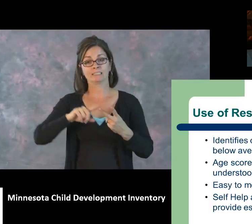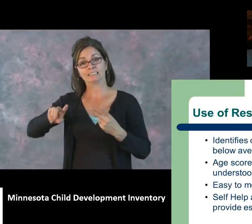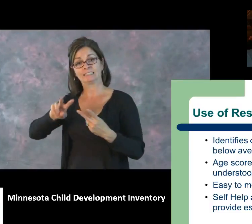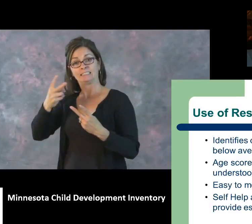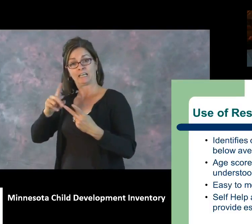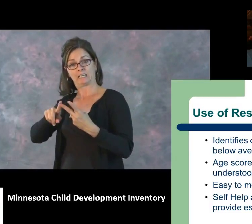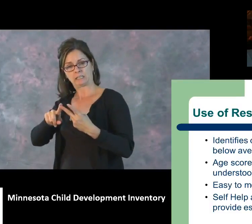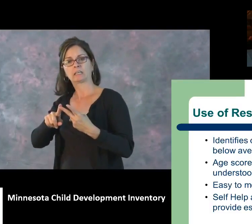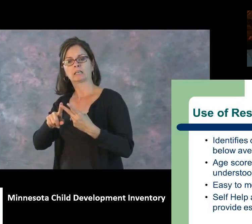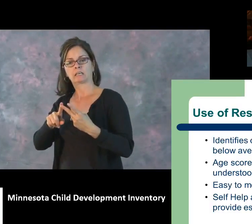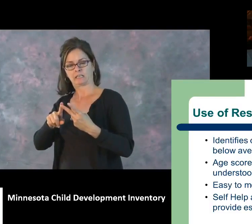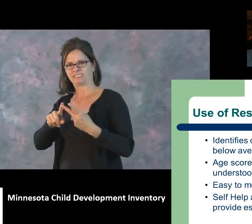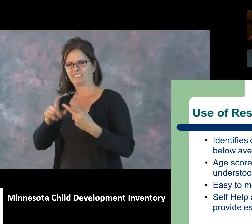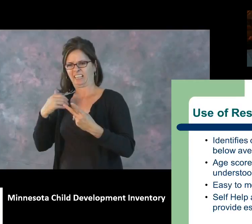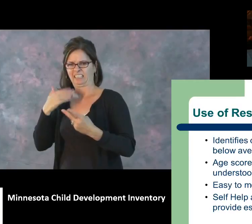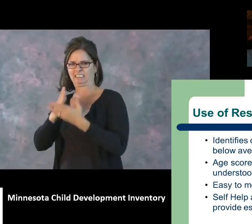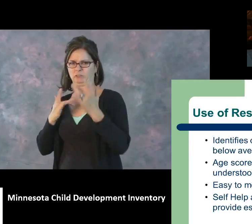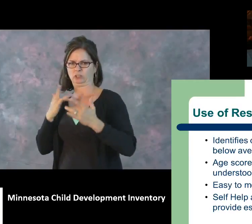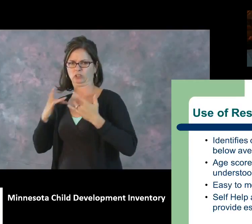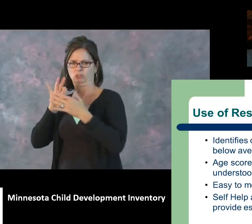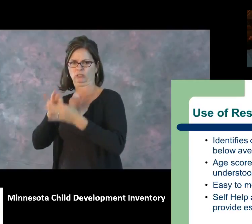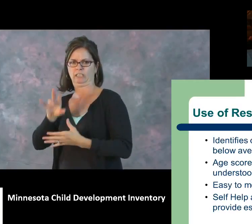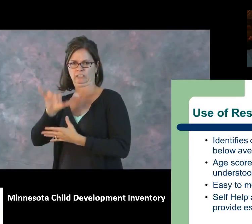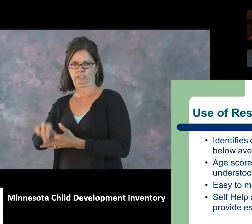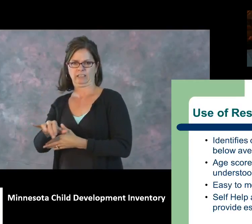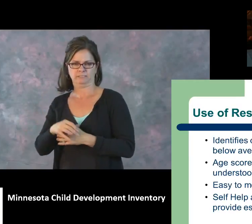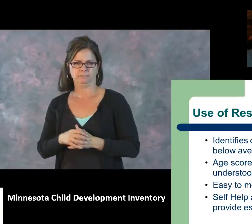we had concerns.